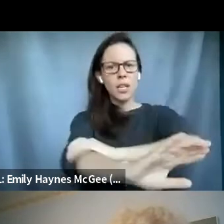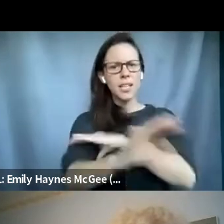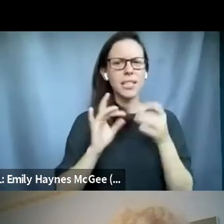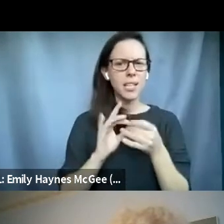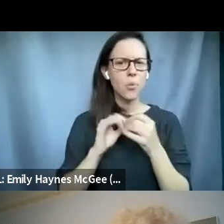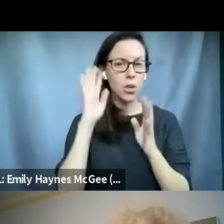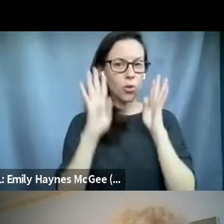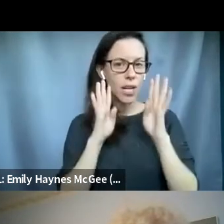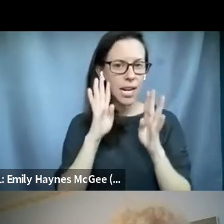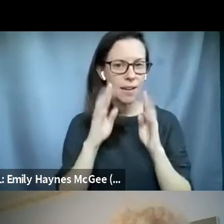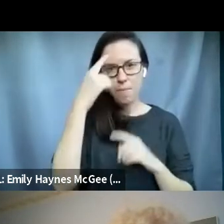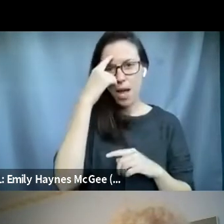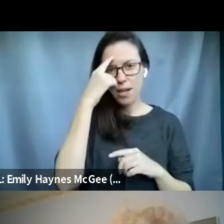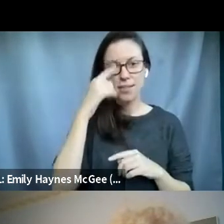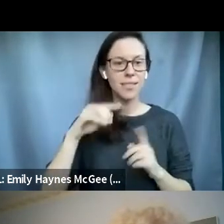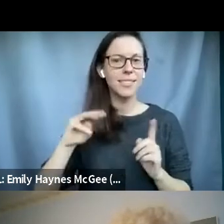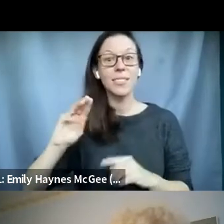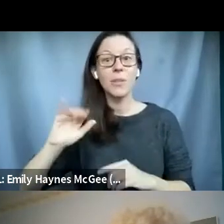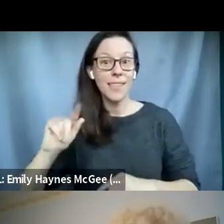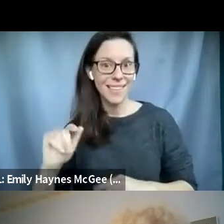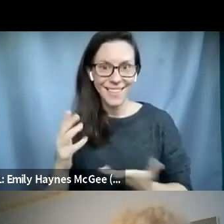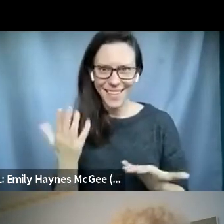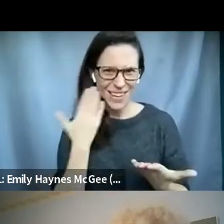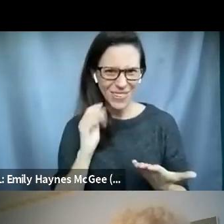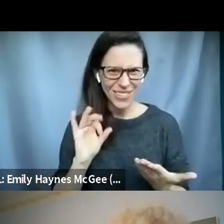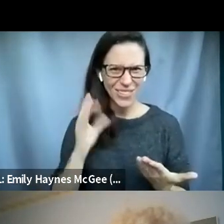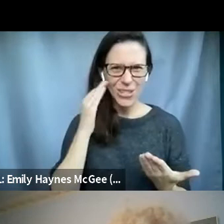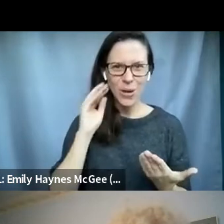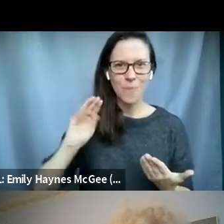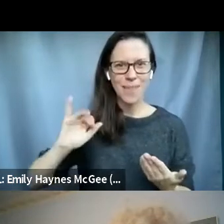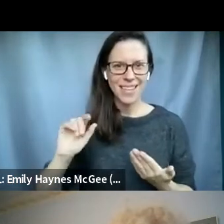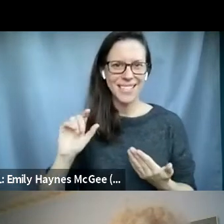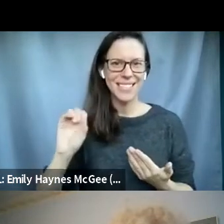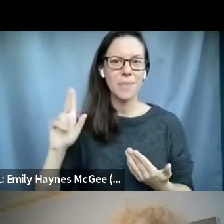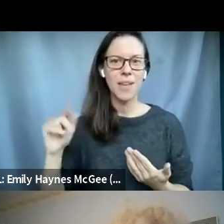so Mia, we knew, Mia, if anyone knows Mia Smith, she's a power house in Baltimore.